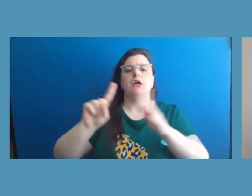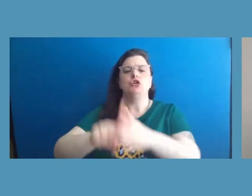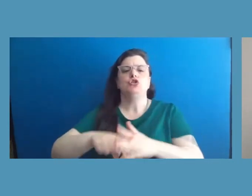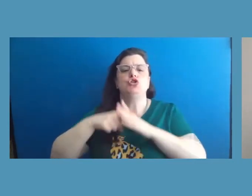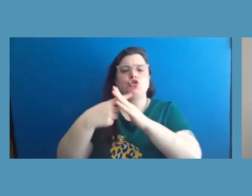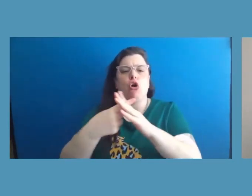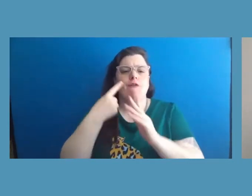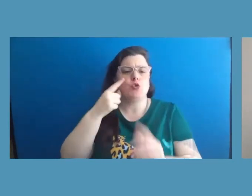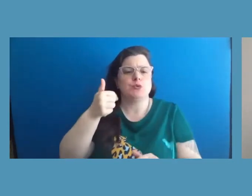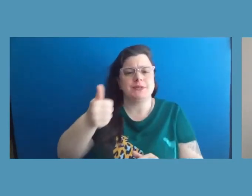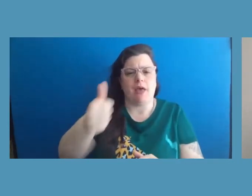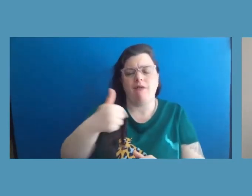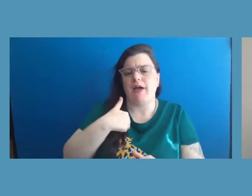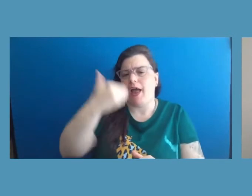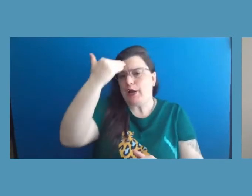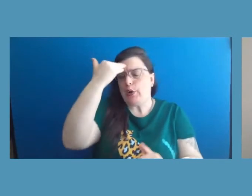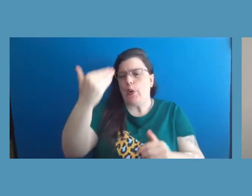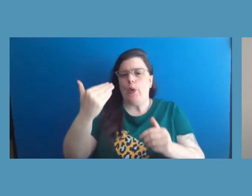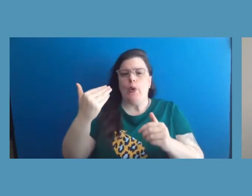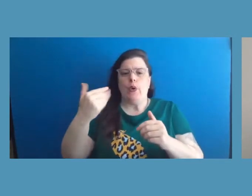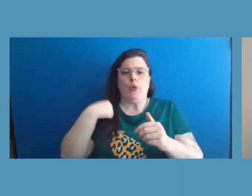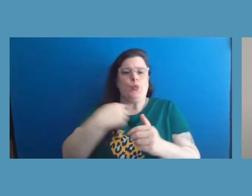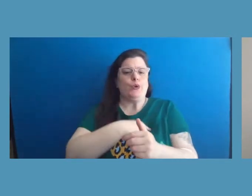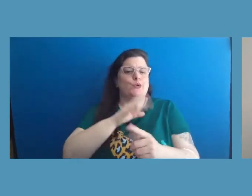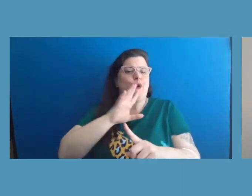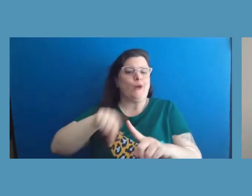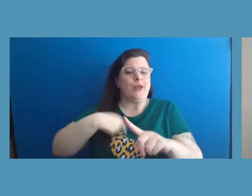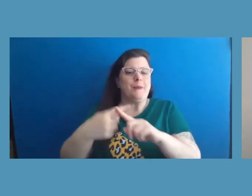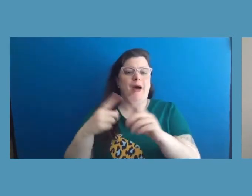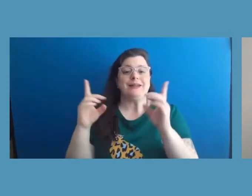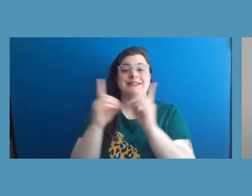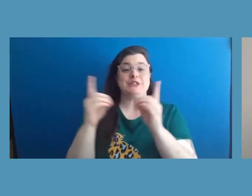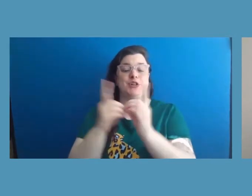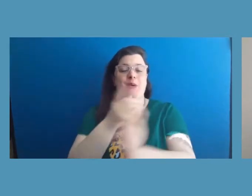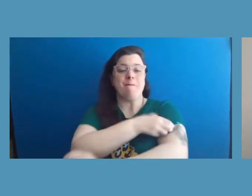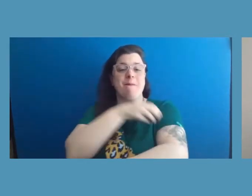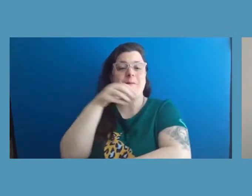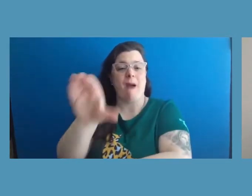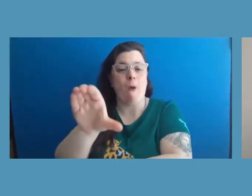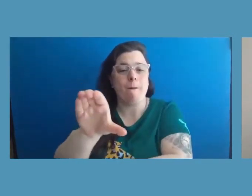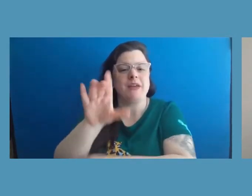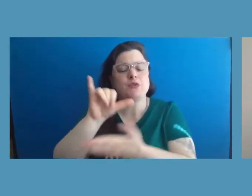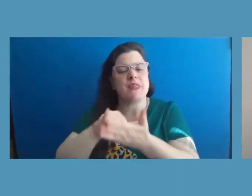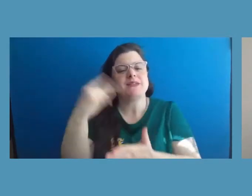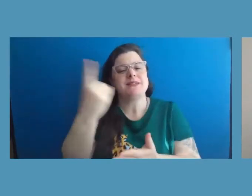some experts in the field. But really, you should start by doing things yourself. And